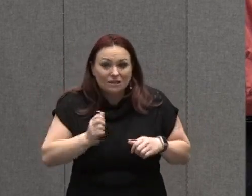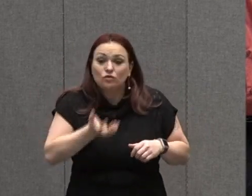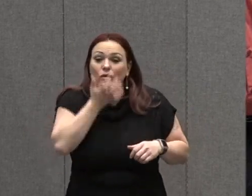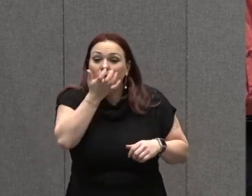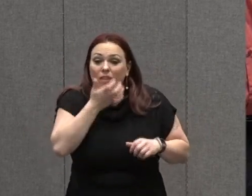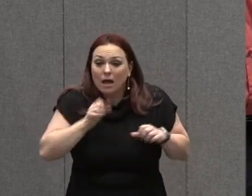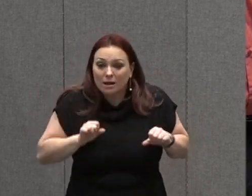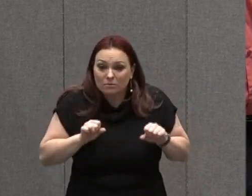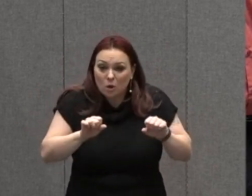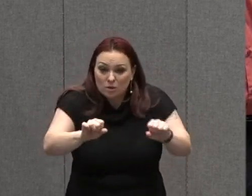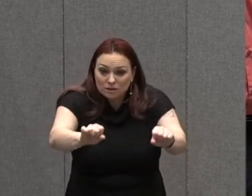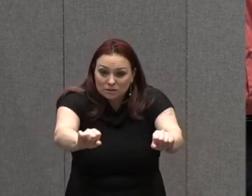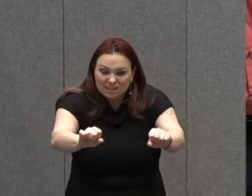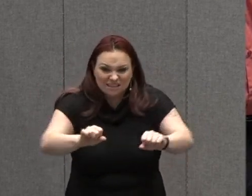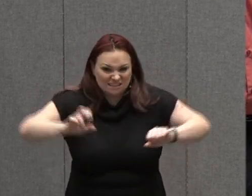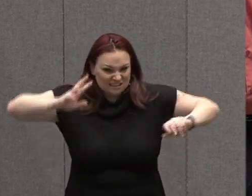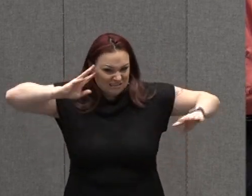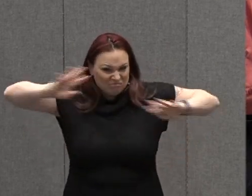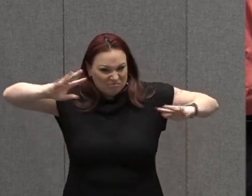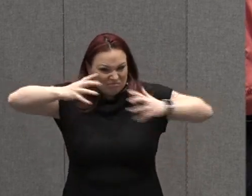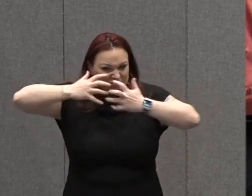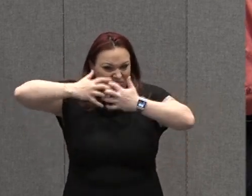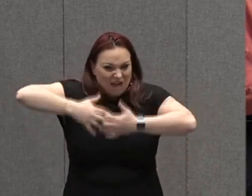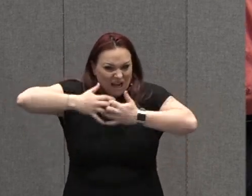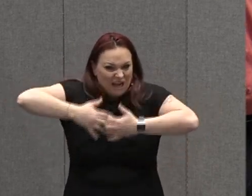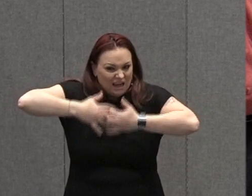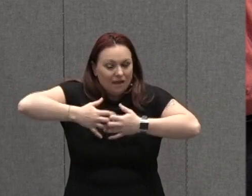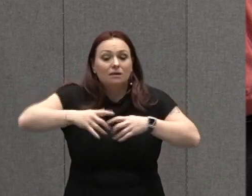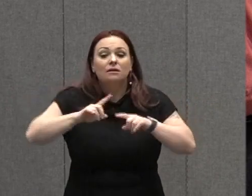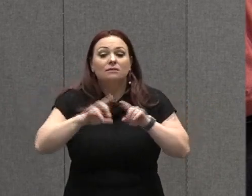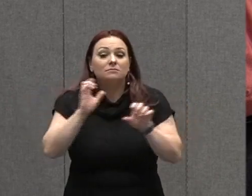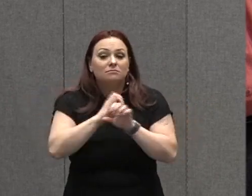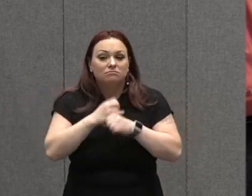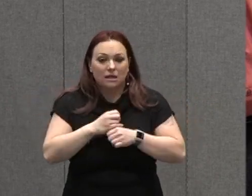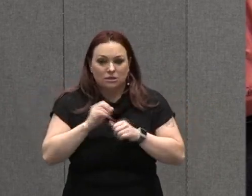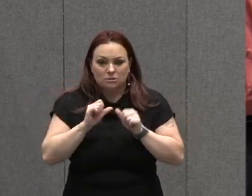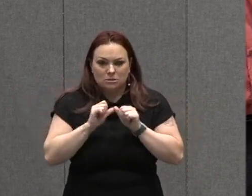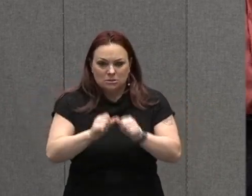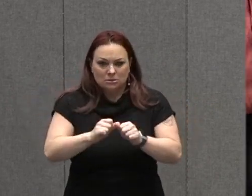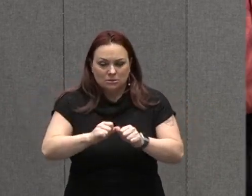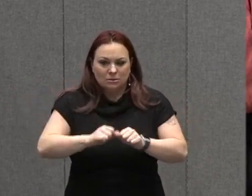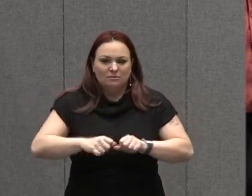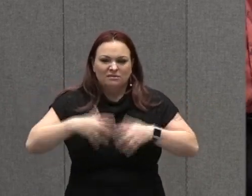Lawnmowers are noisy. A lawnmower makes a steady zooming noise.